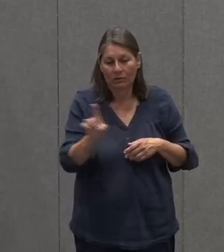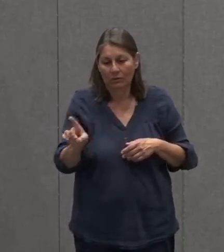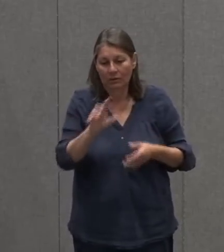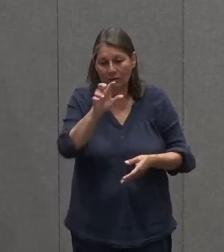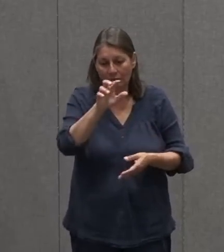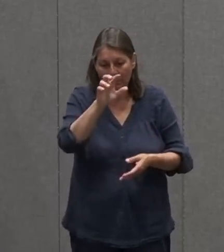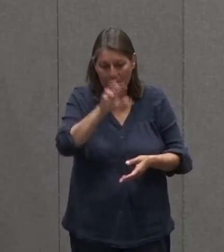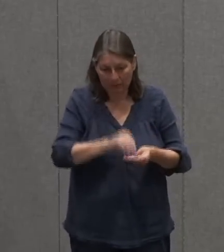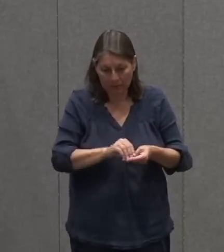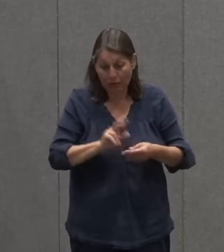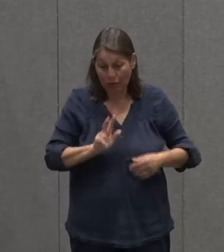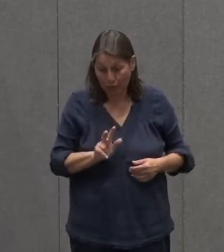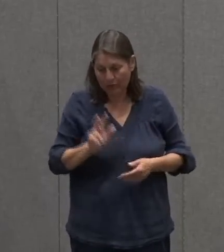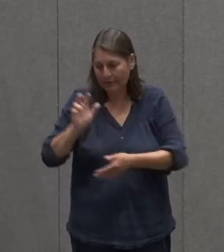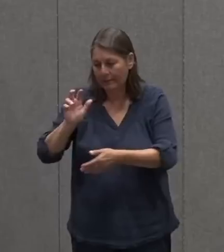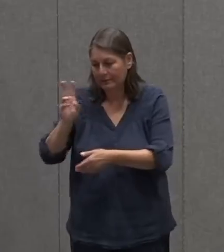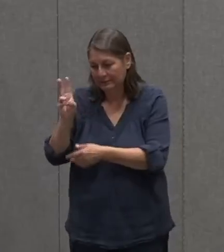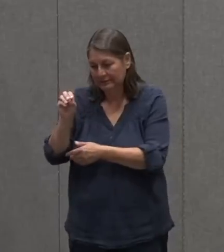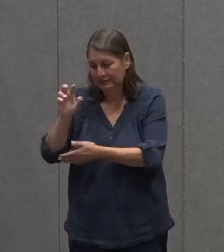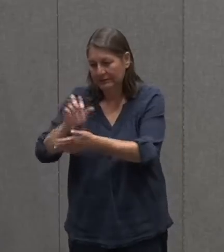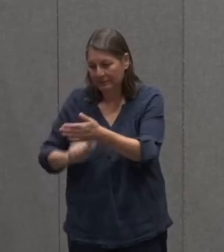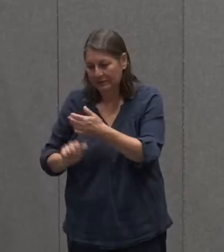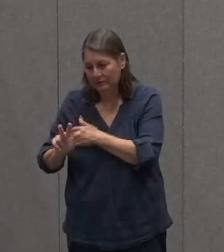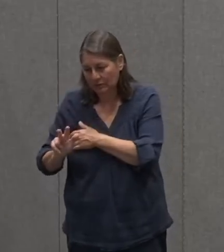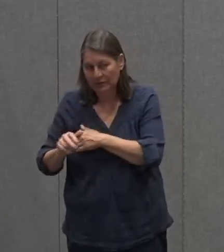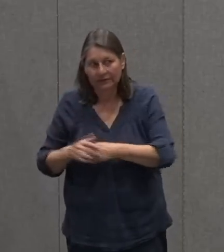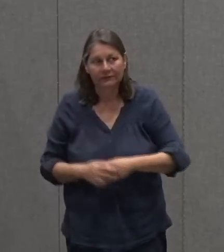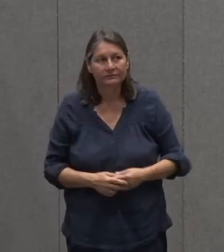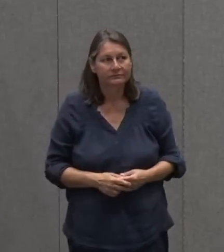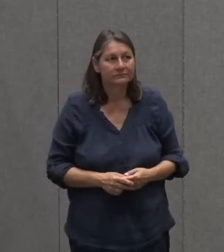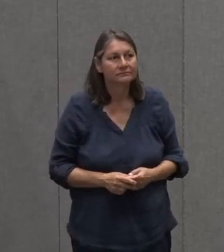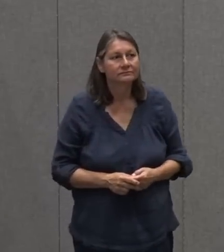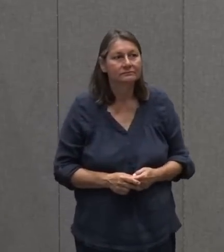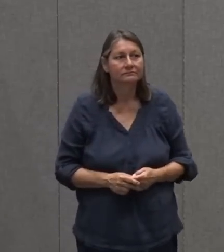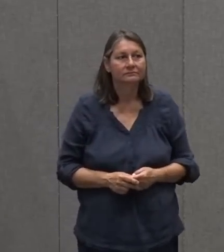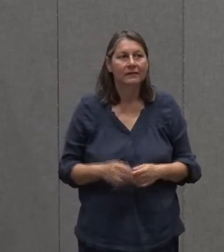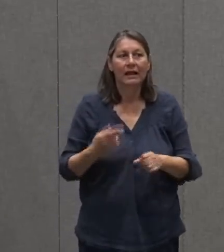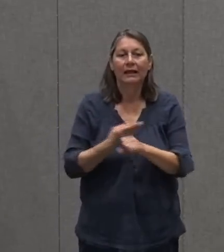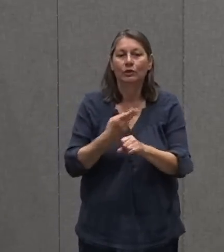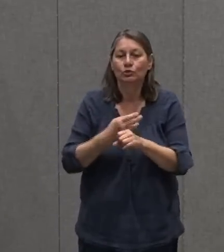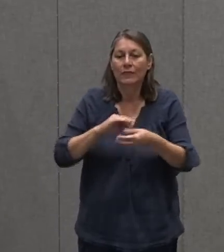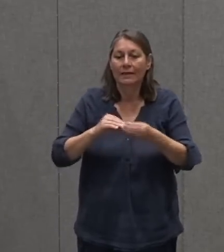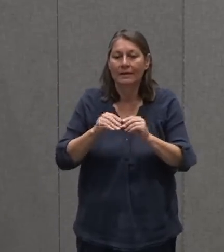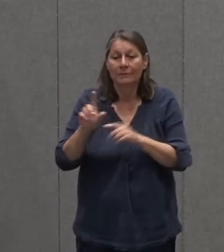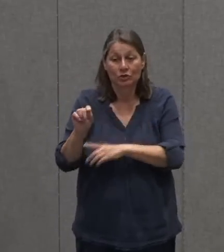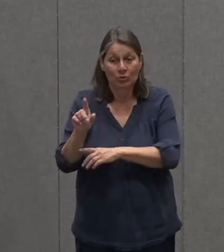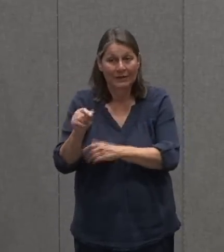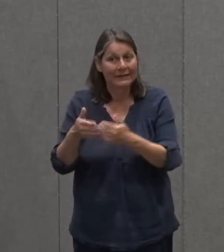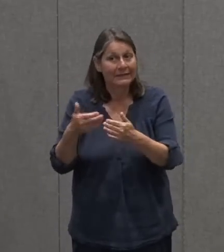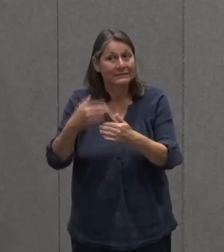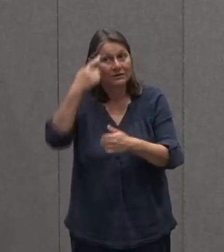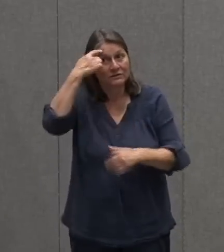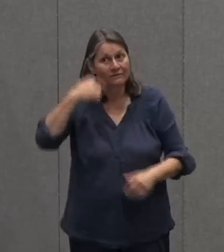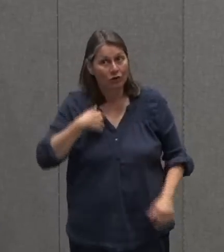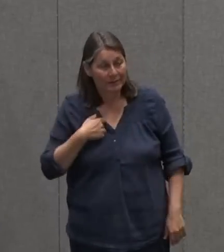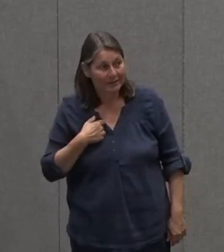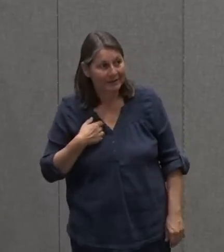Using that number was a little bit quicker for me to figure it out. Ah, look at that we're bringing in a number talk for you.